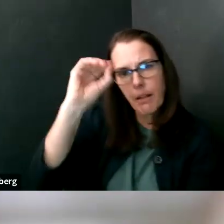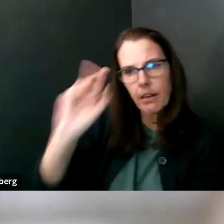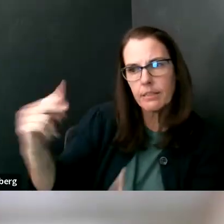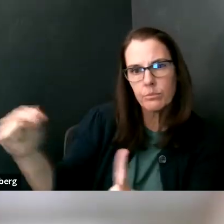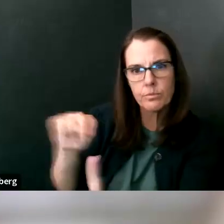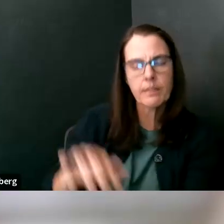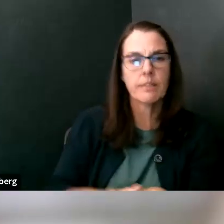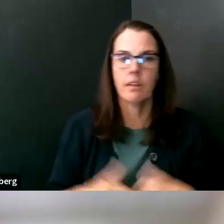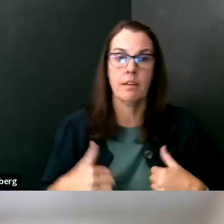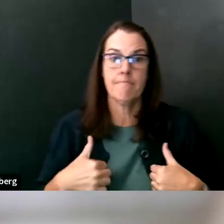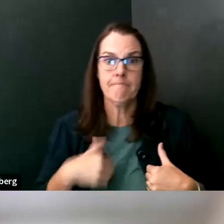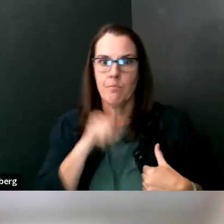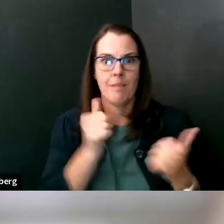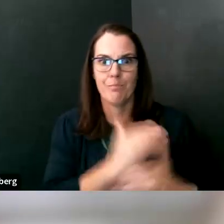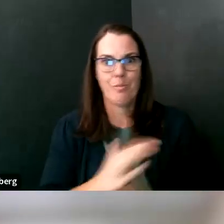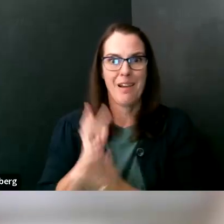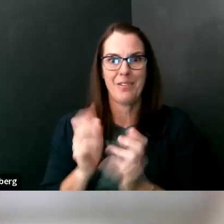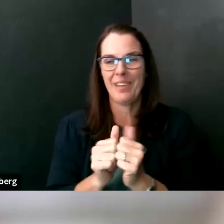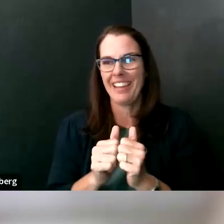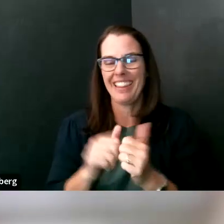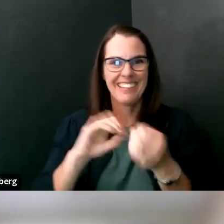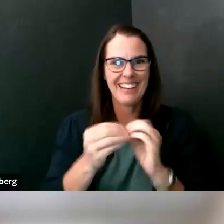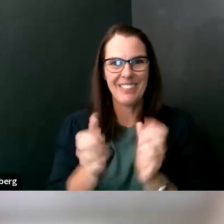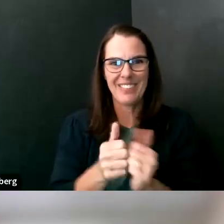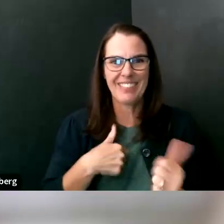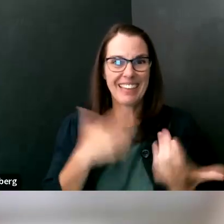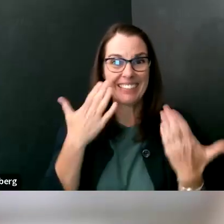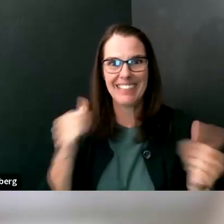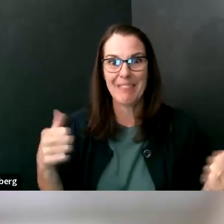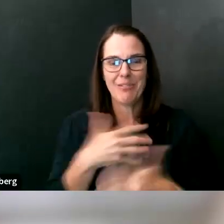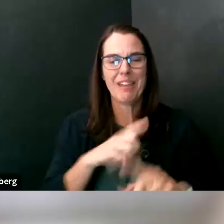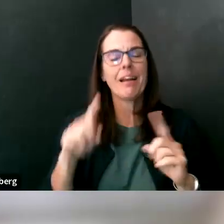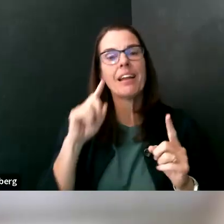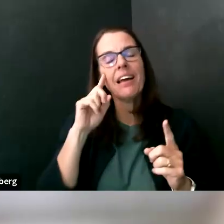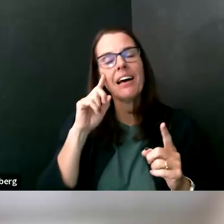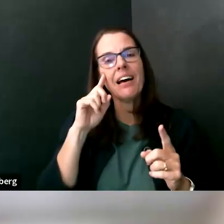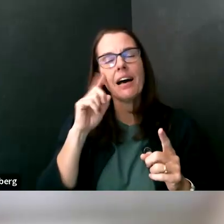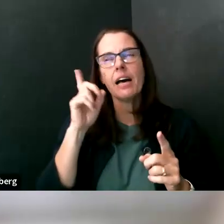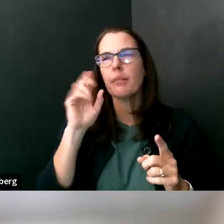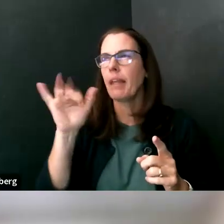I didn't come prepared with the number with me I'm afraid right now but it has to do with restricting